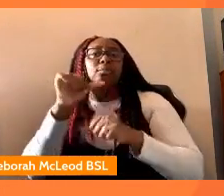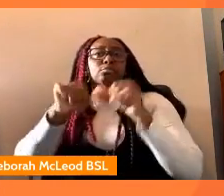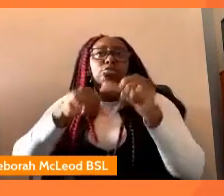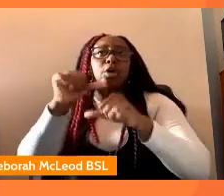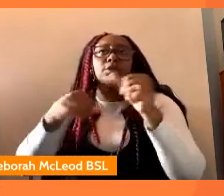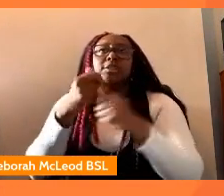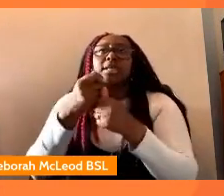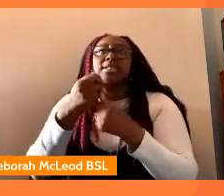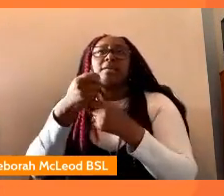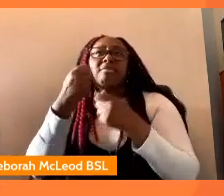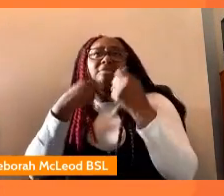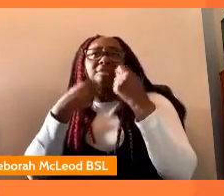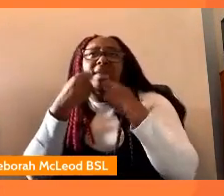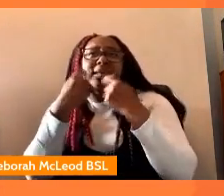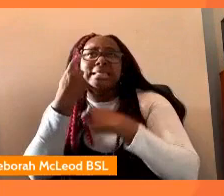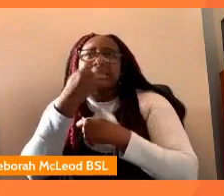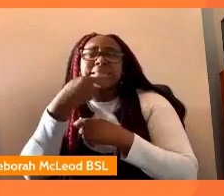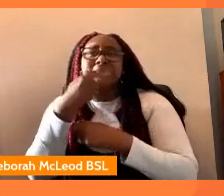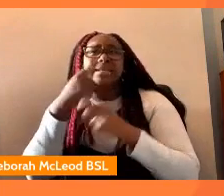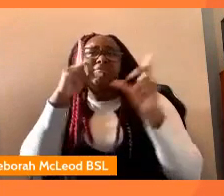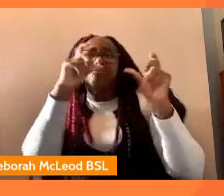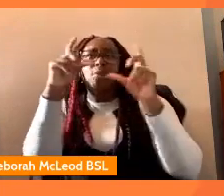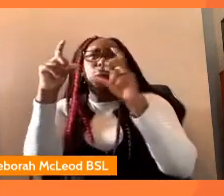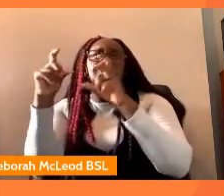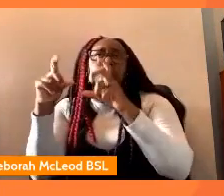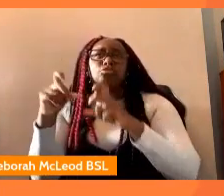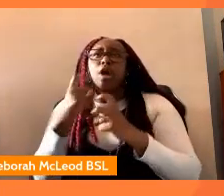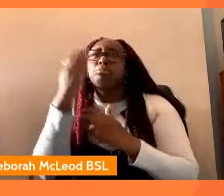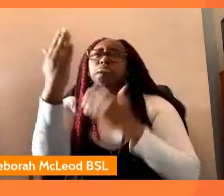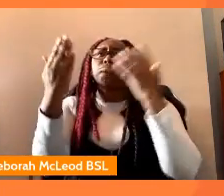archive footage and photographs and then combined them with scanned